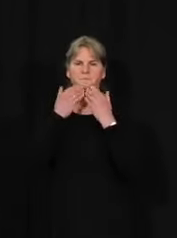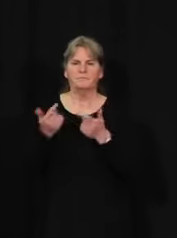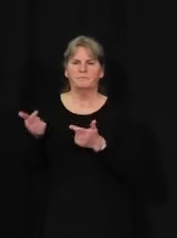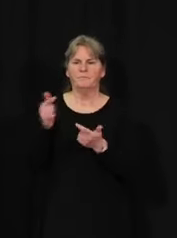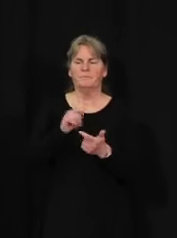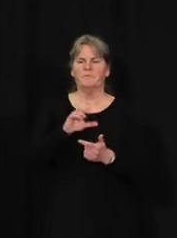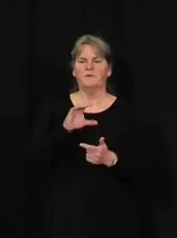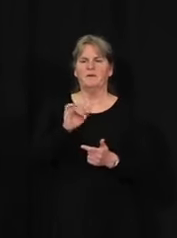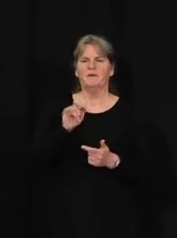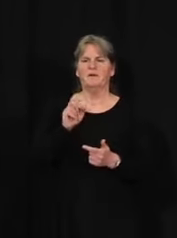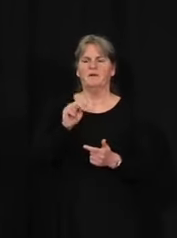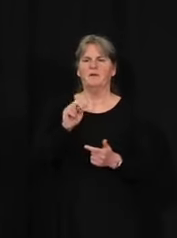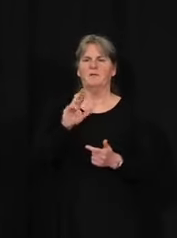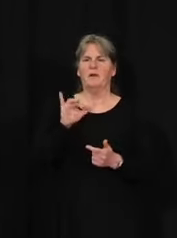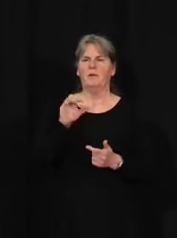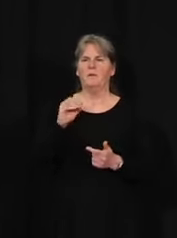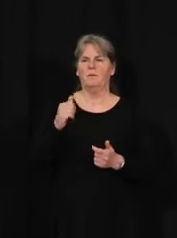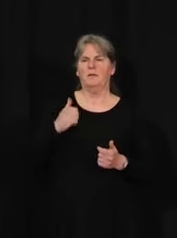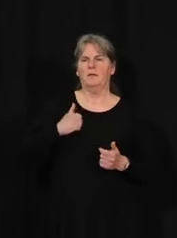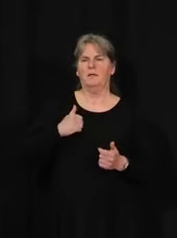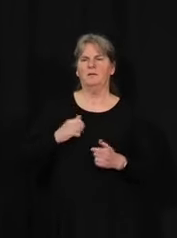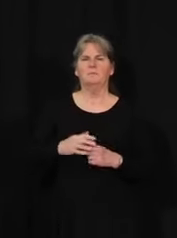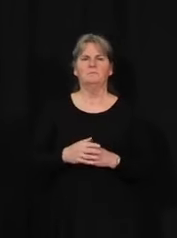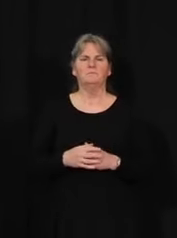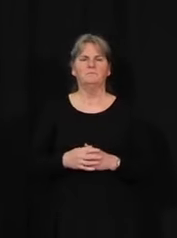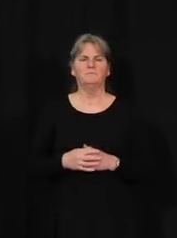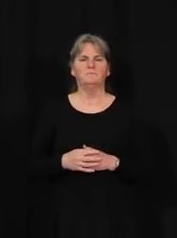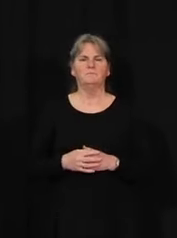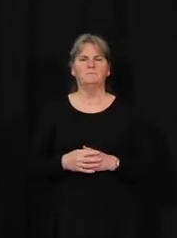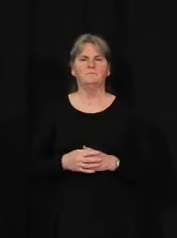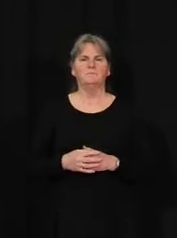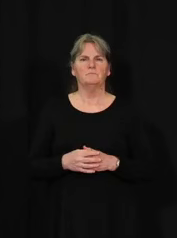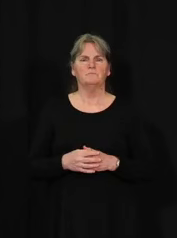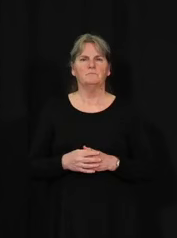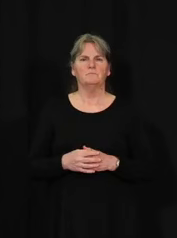Illegal gun next to Claudiane, Radio-Canada.